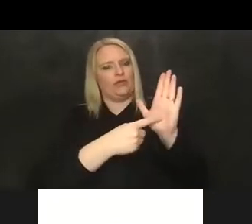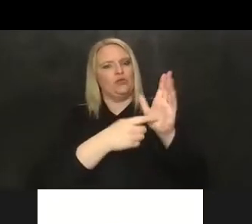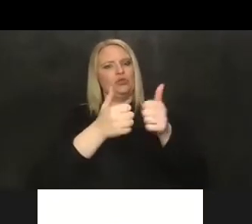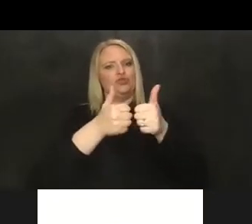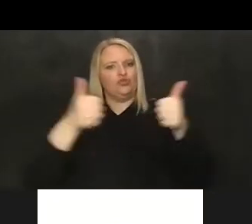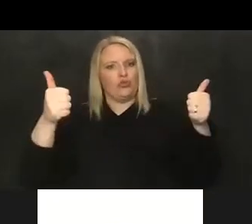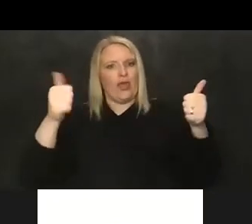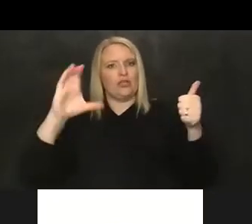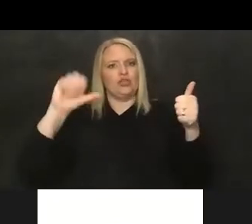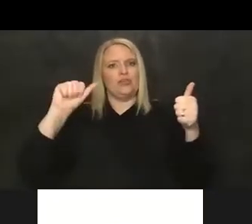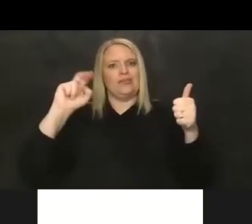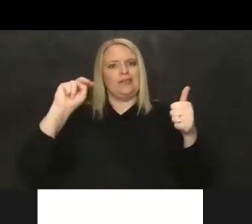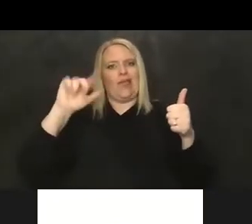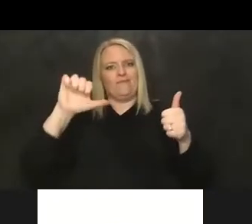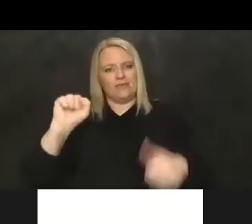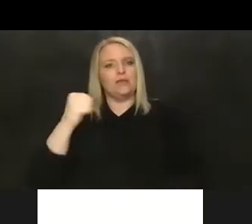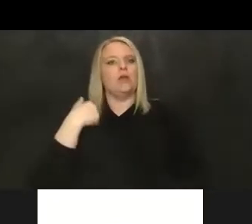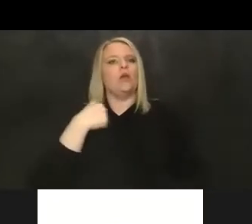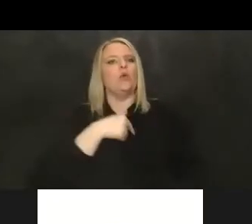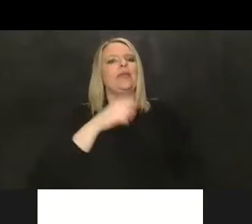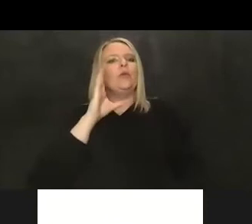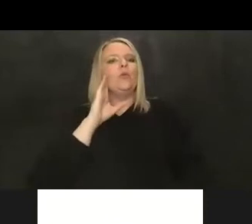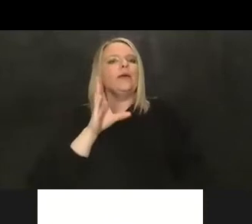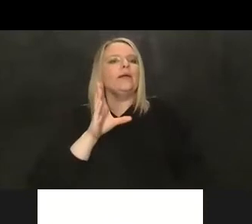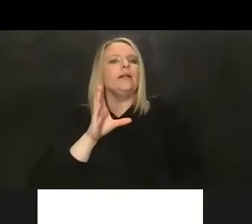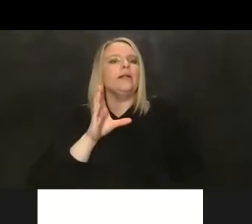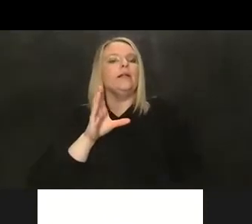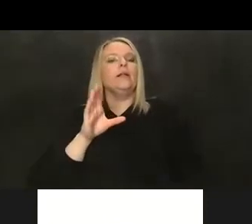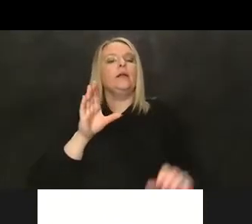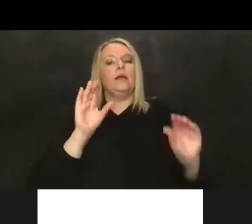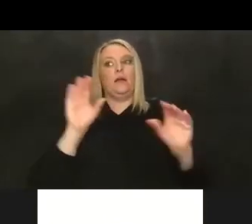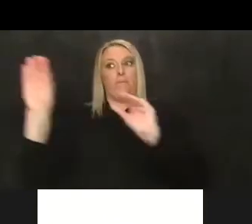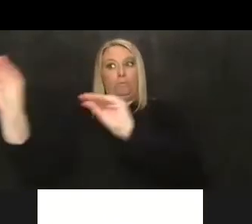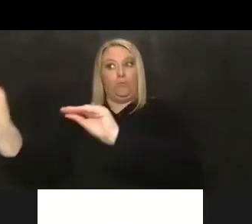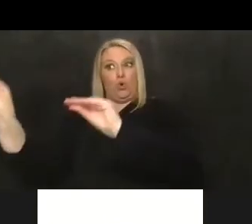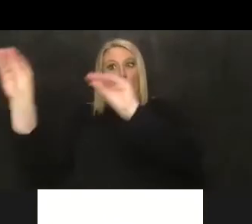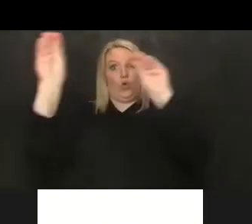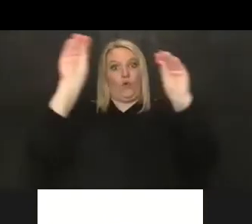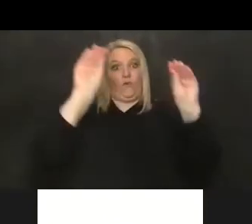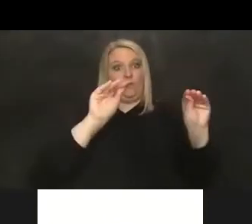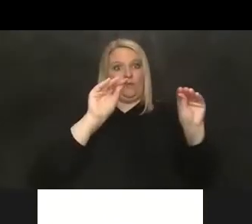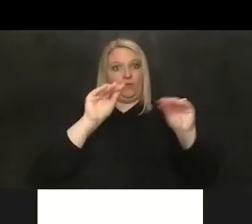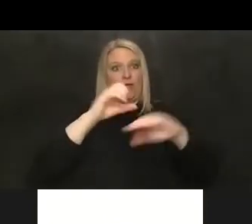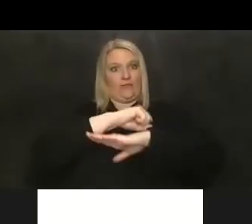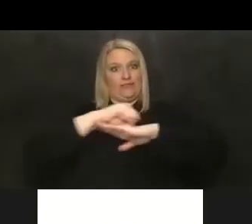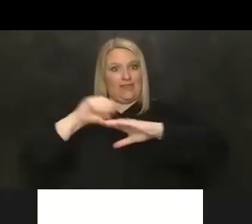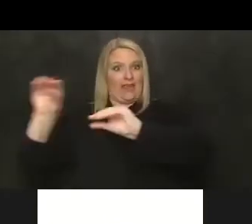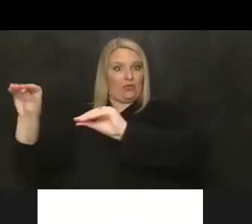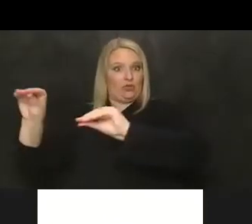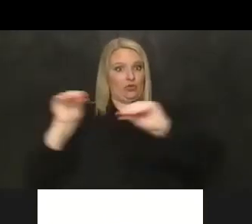and we are going to move this obelisk across the stage, because it represents the burden of history-